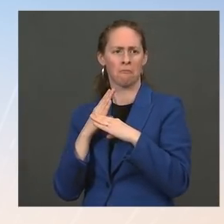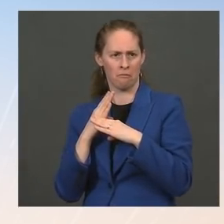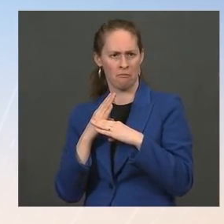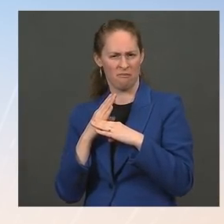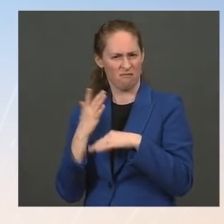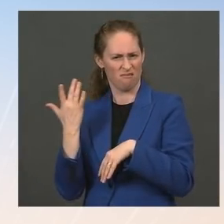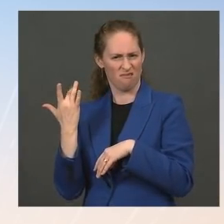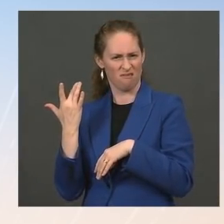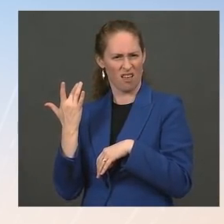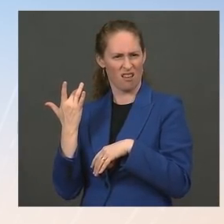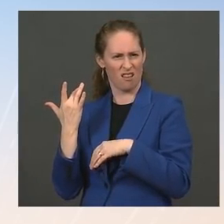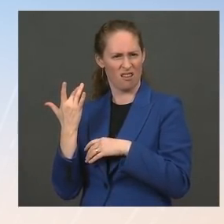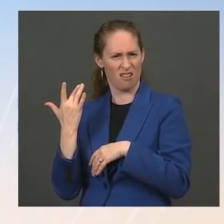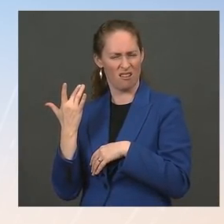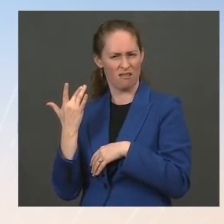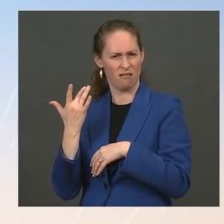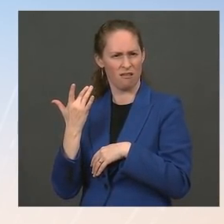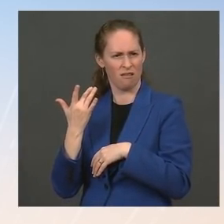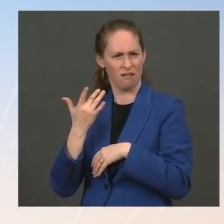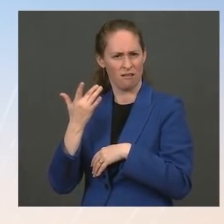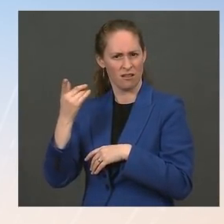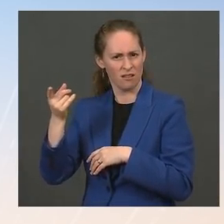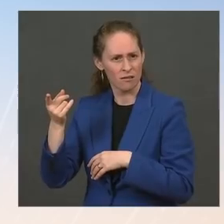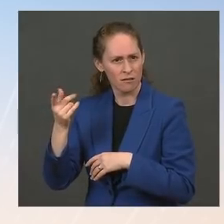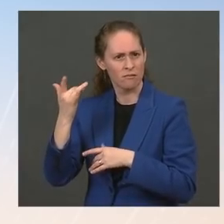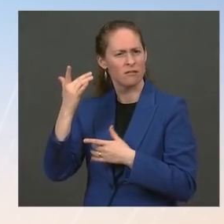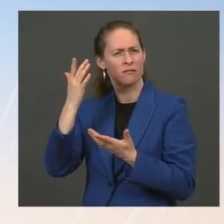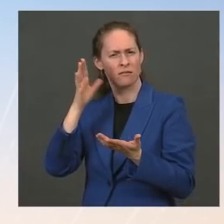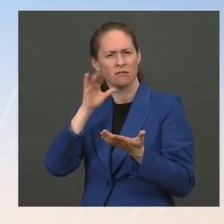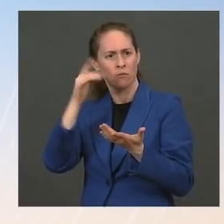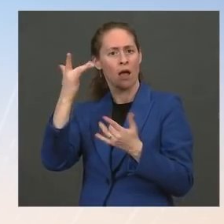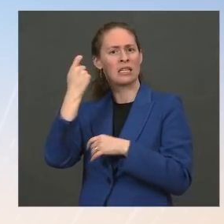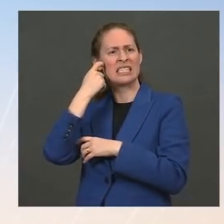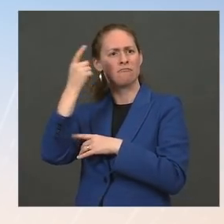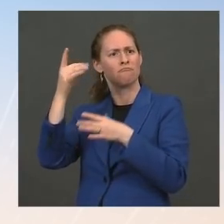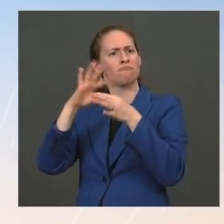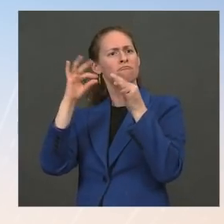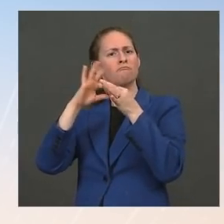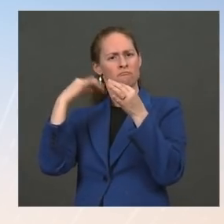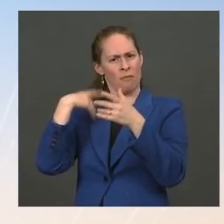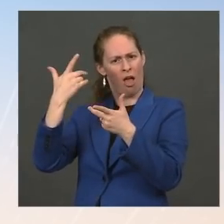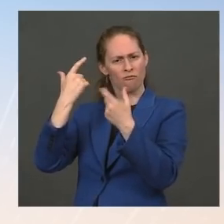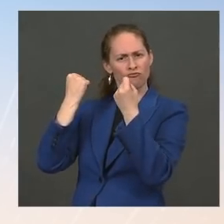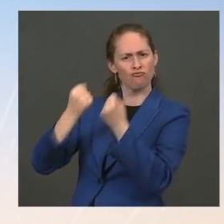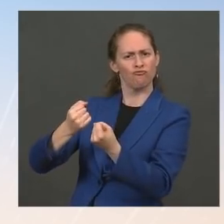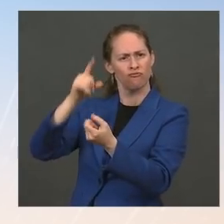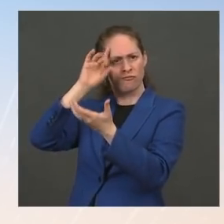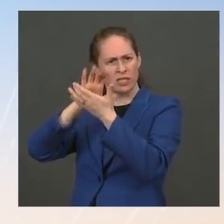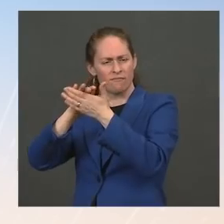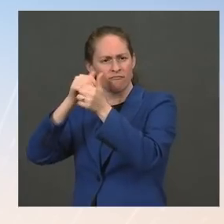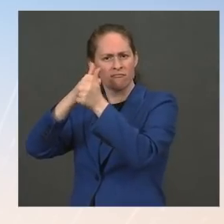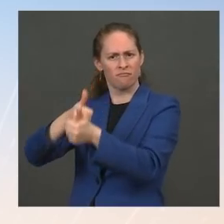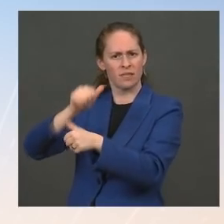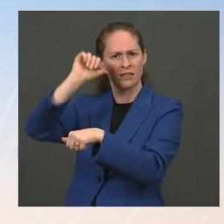before we can determine the vaccines' efficacy. How does the President's medical advisor get to that conclusion? Ms. Psaki: Well, I would say --